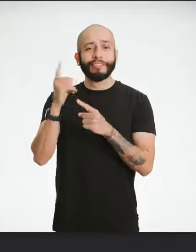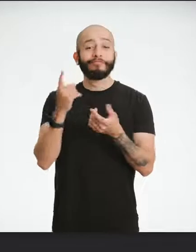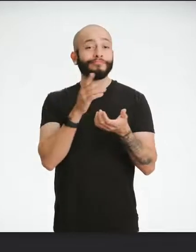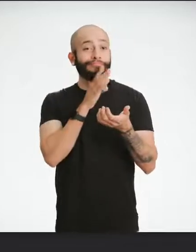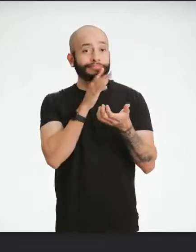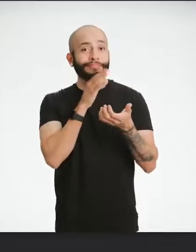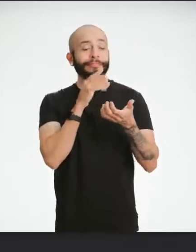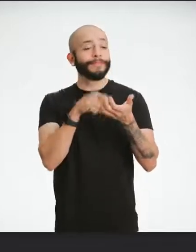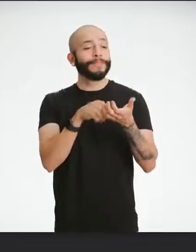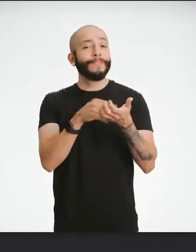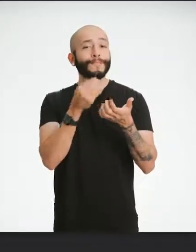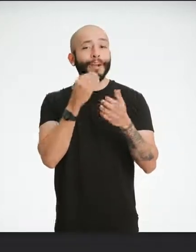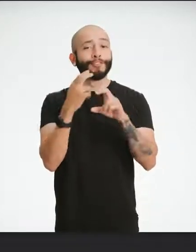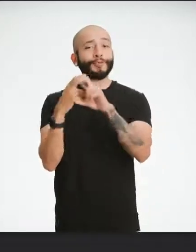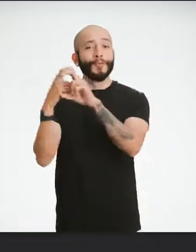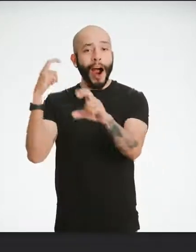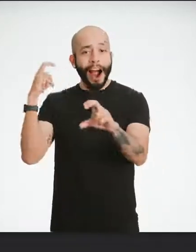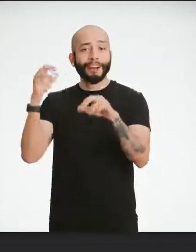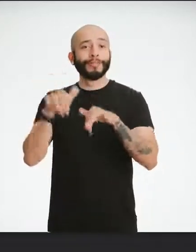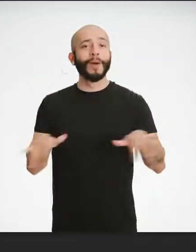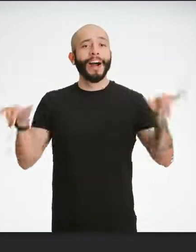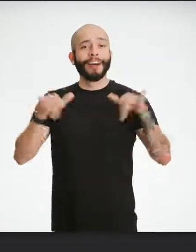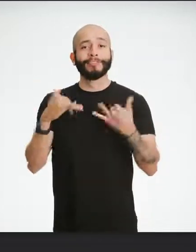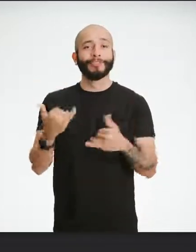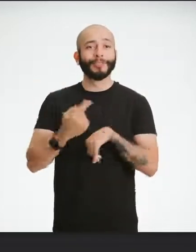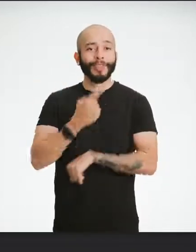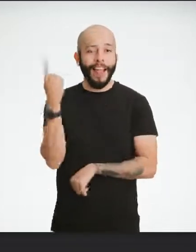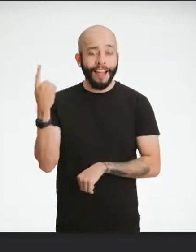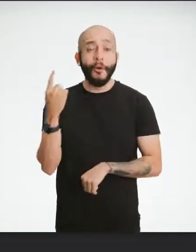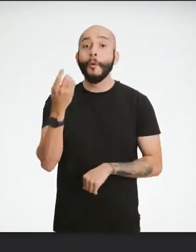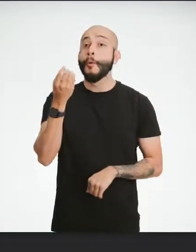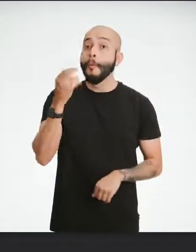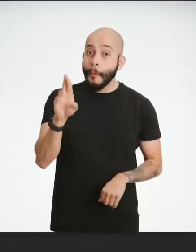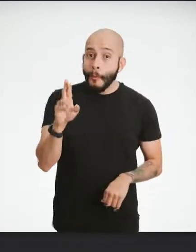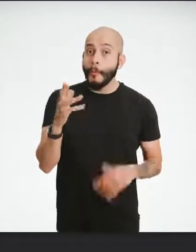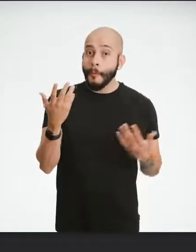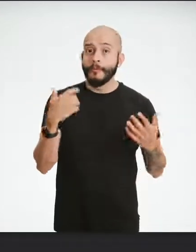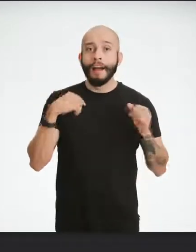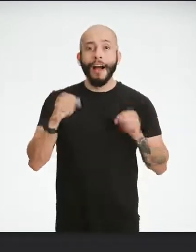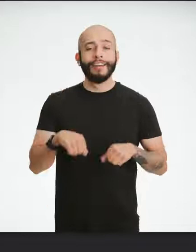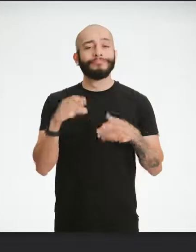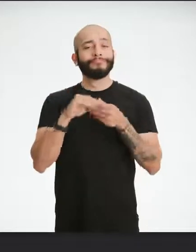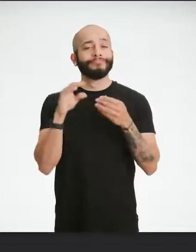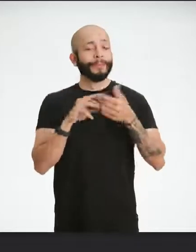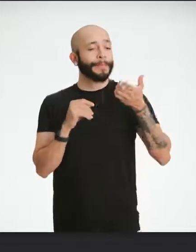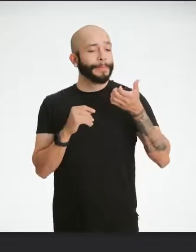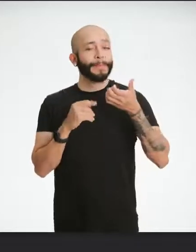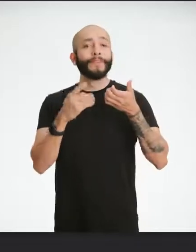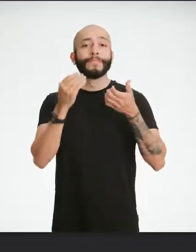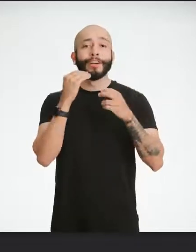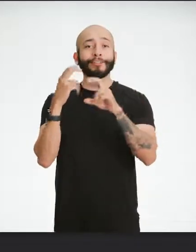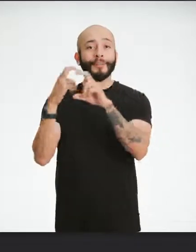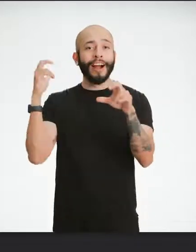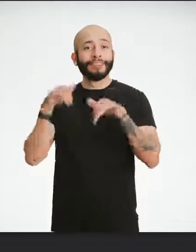And I can run them from Siri just by saying the phrase, "Food truck trends for today.